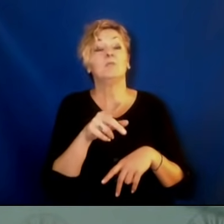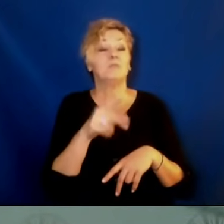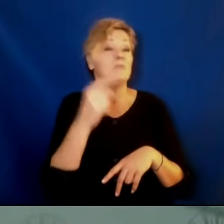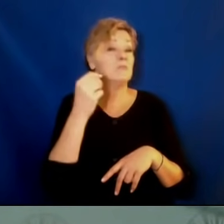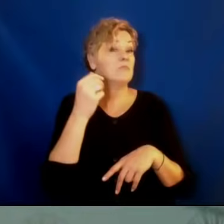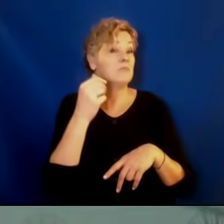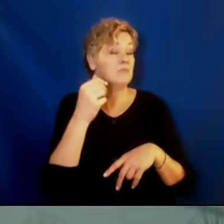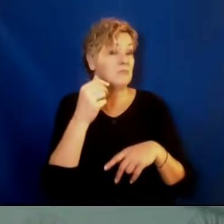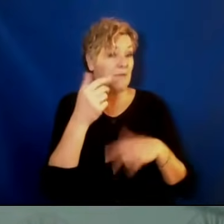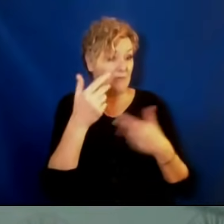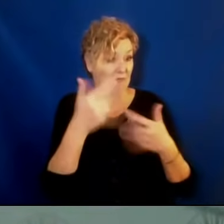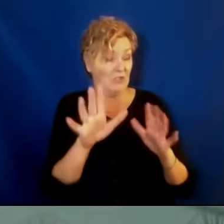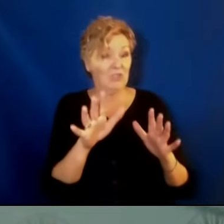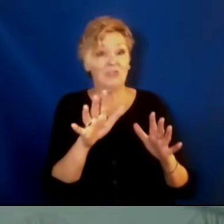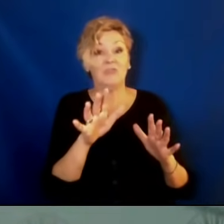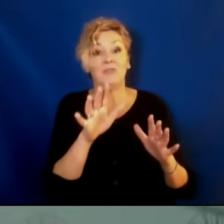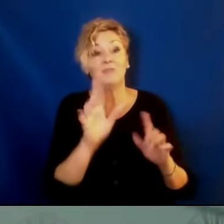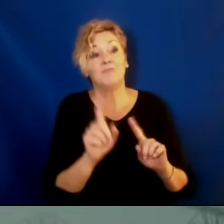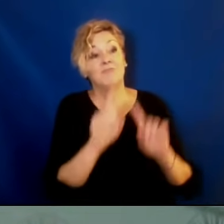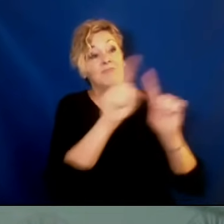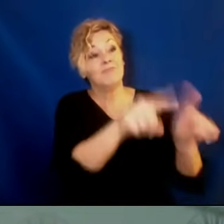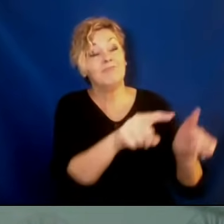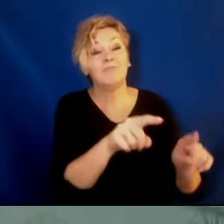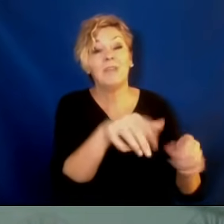but it is